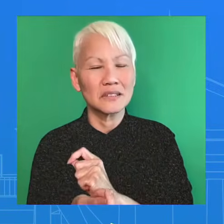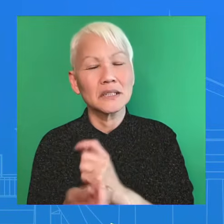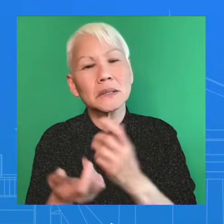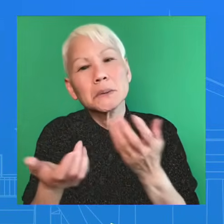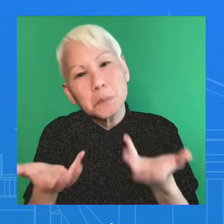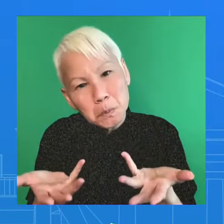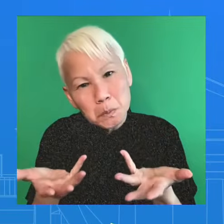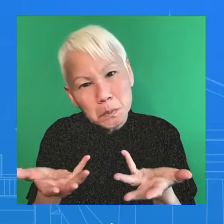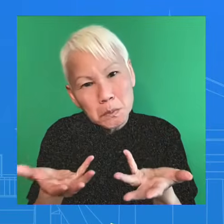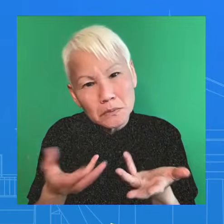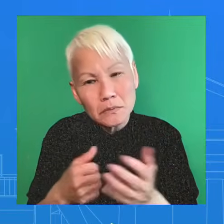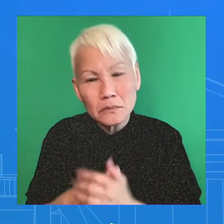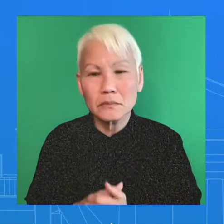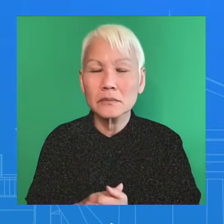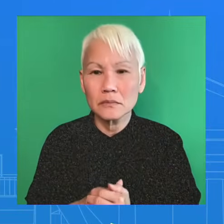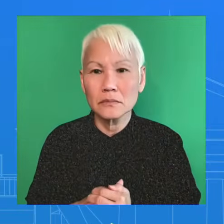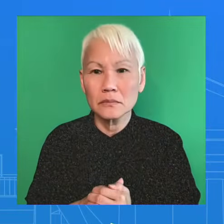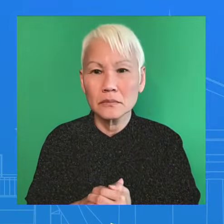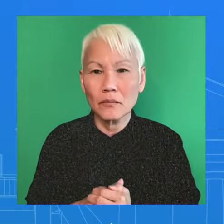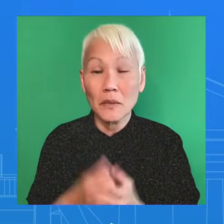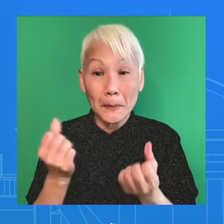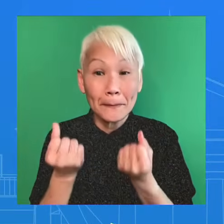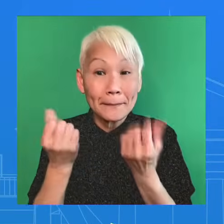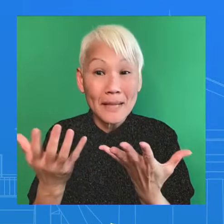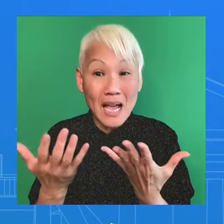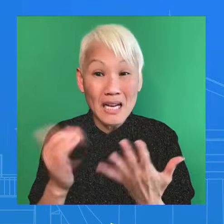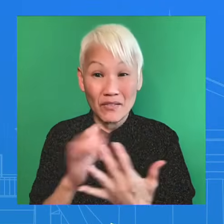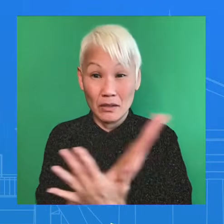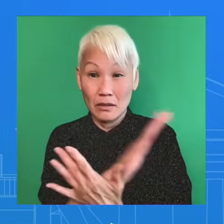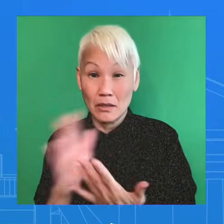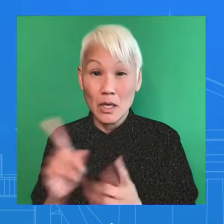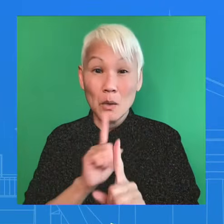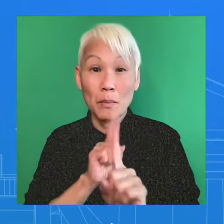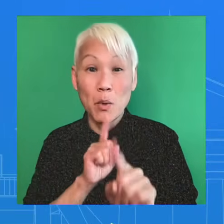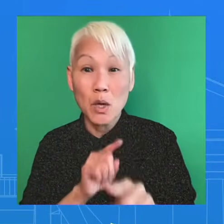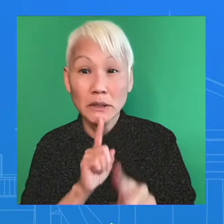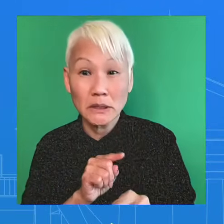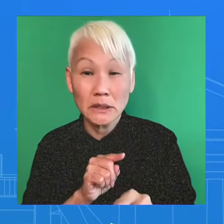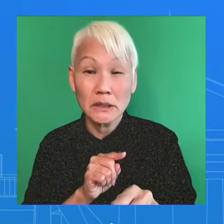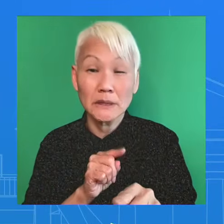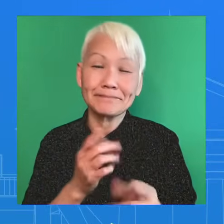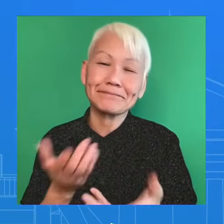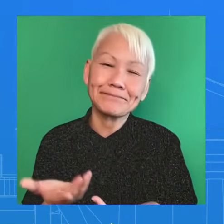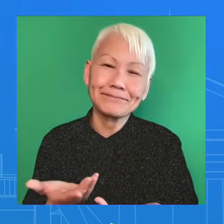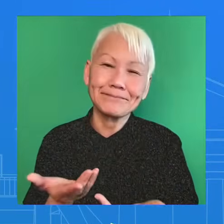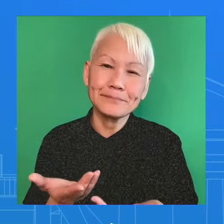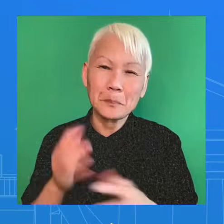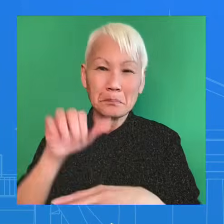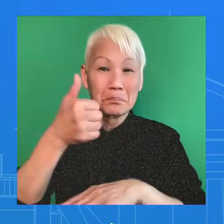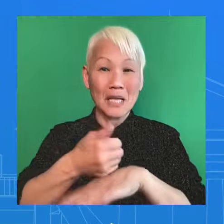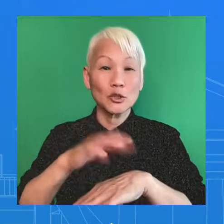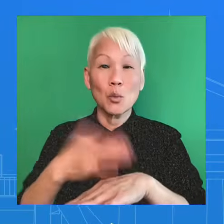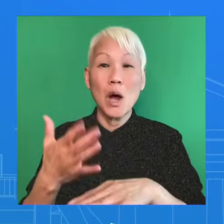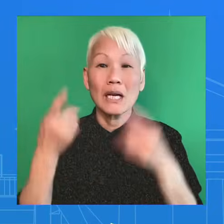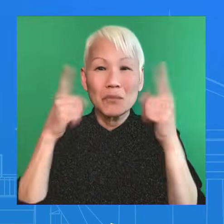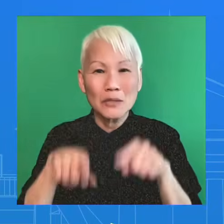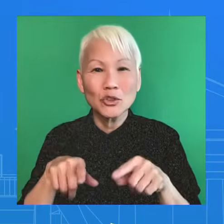were based on unfinished intelligence. It's no different than, in many ways, the way you guys do your job.